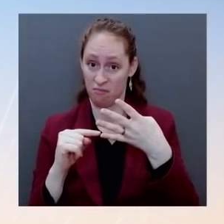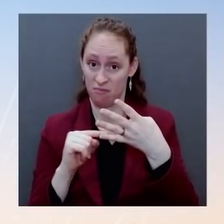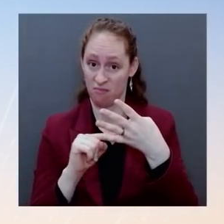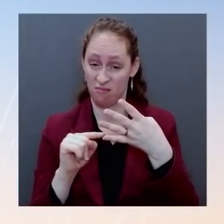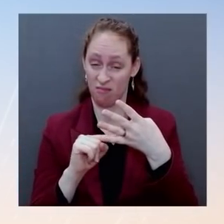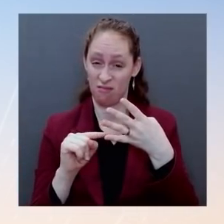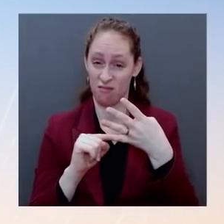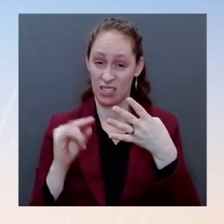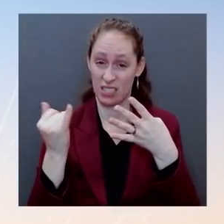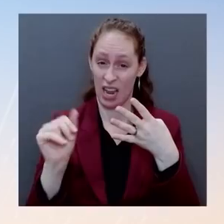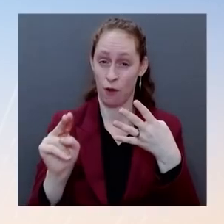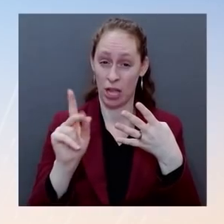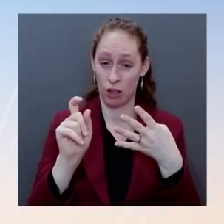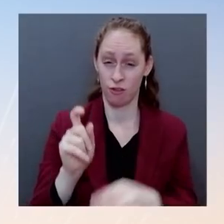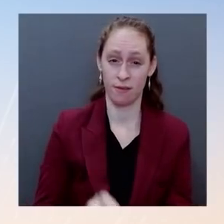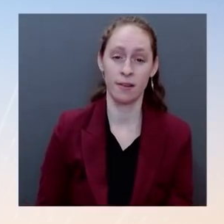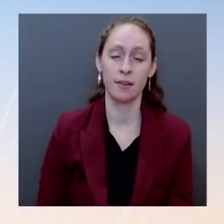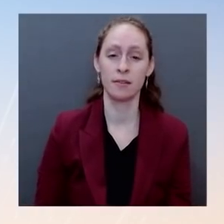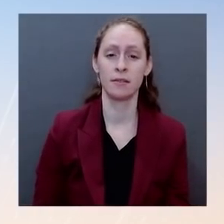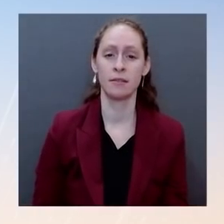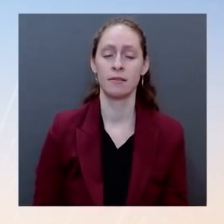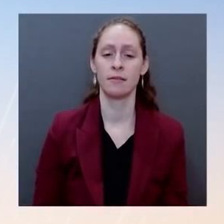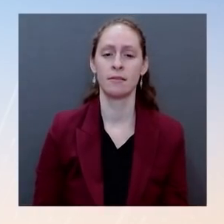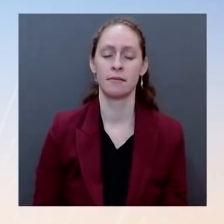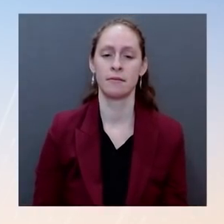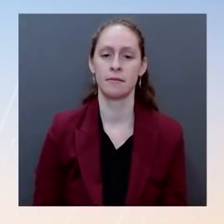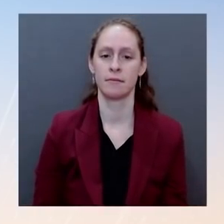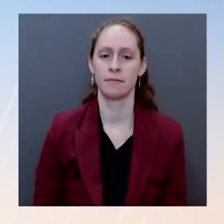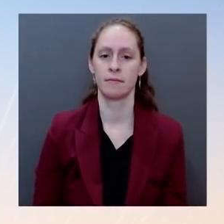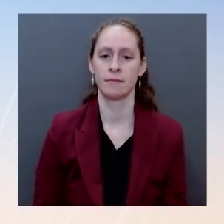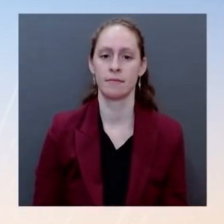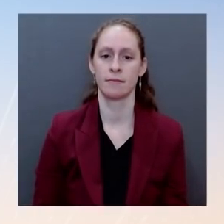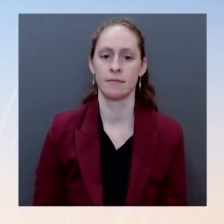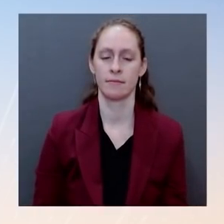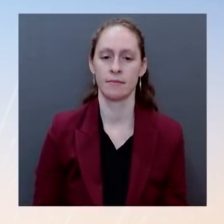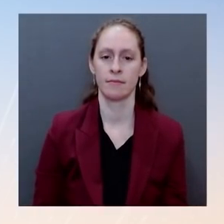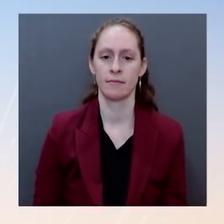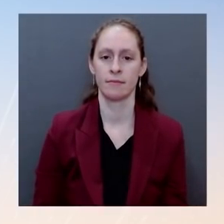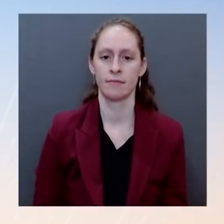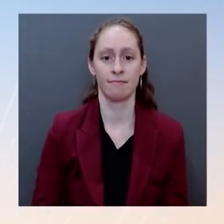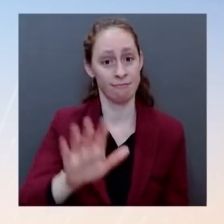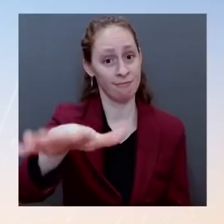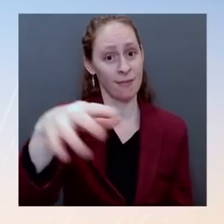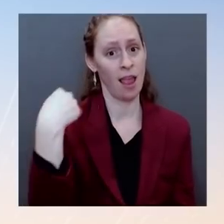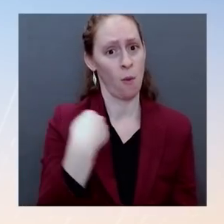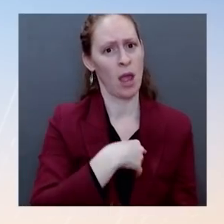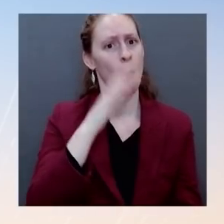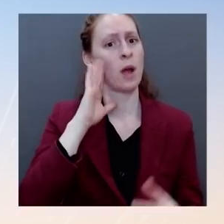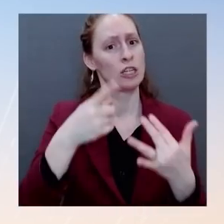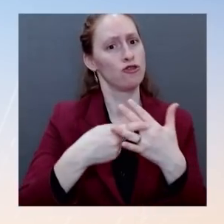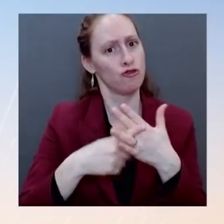to the American public in January. And that's -- we're exactly on track for that. The Press: Okay. And then the second question goes back to the summer. Ms. Psaki: Yeah.